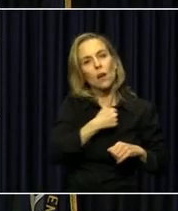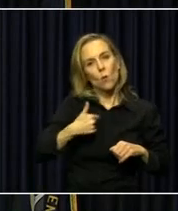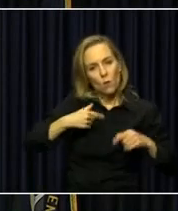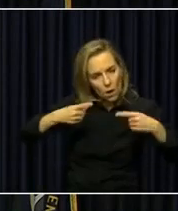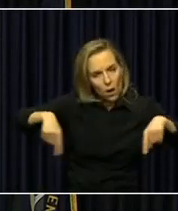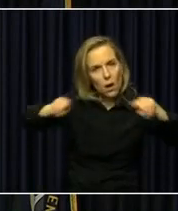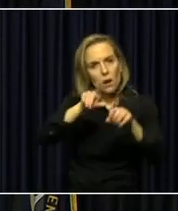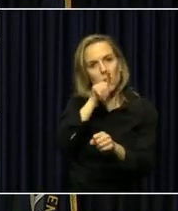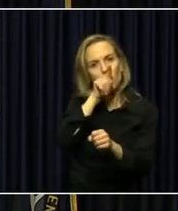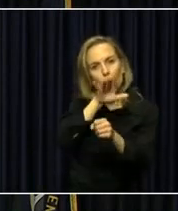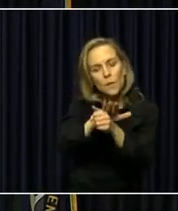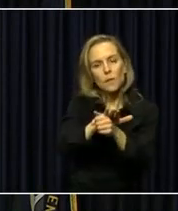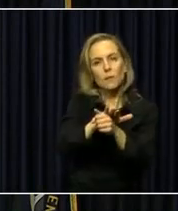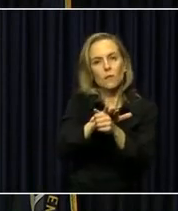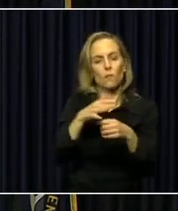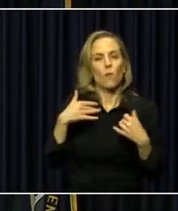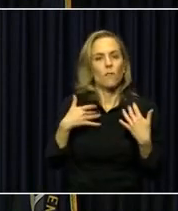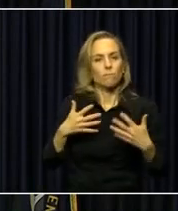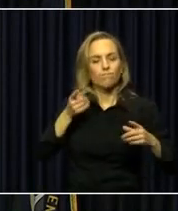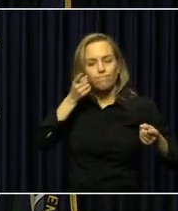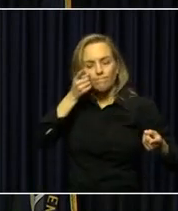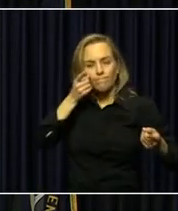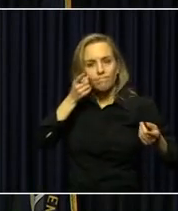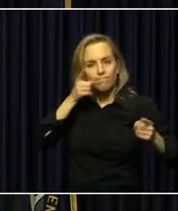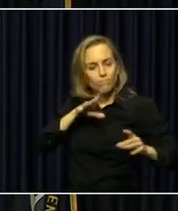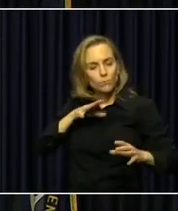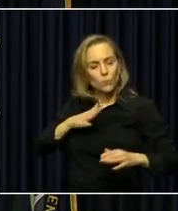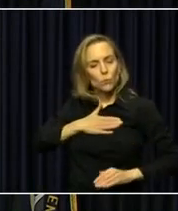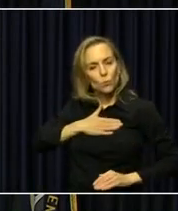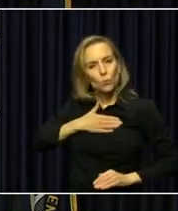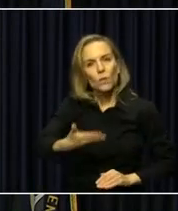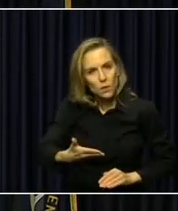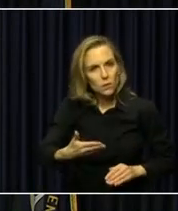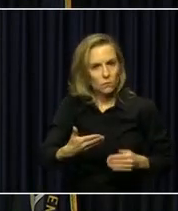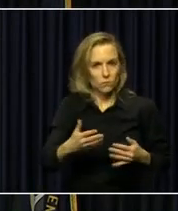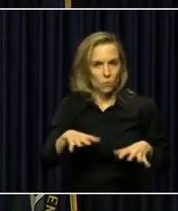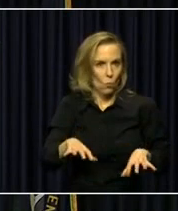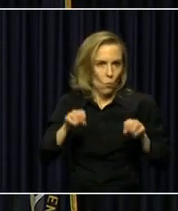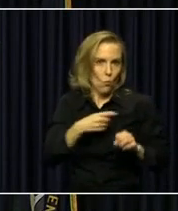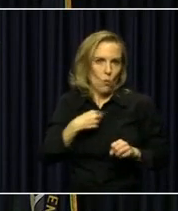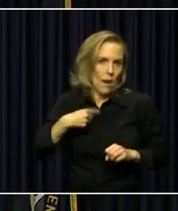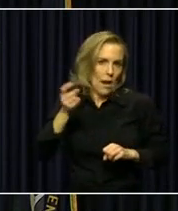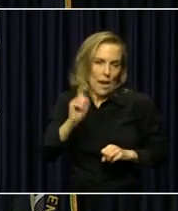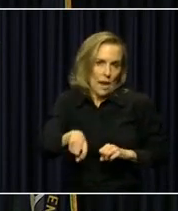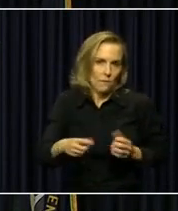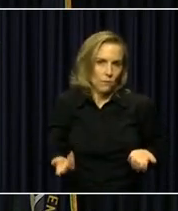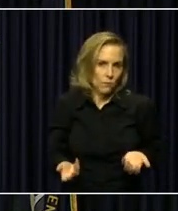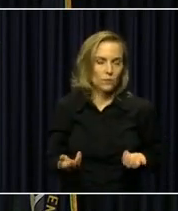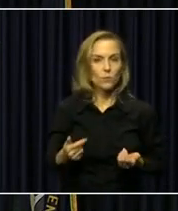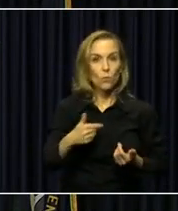KENTUCKY AND ITS COUNTIES.